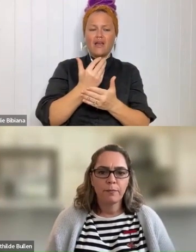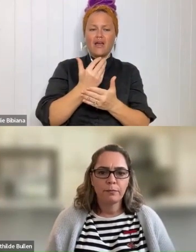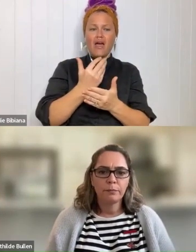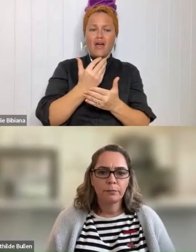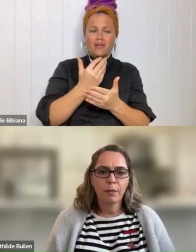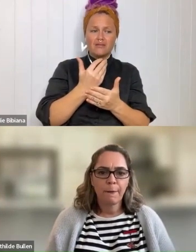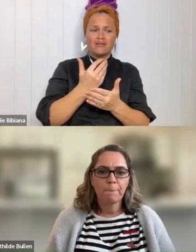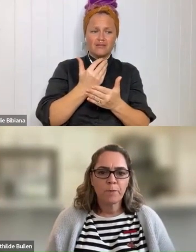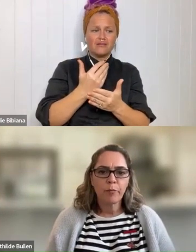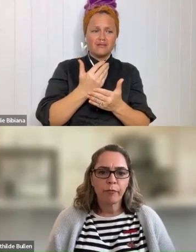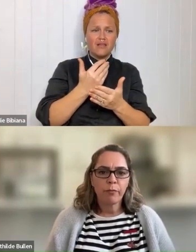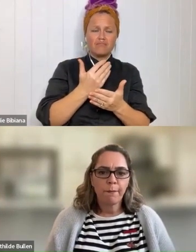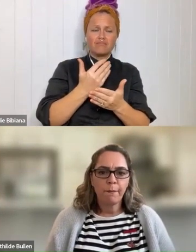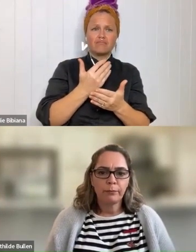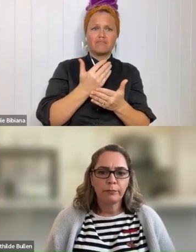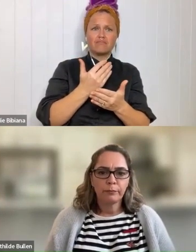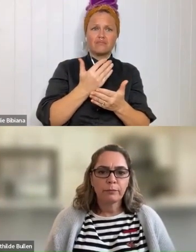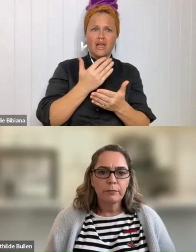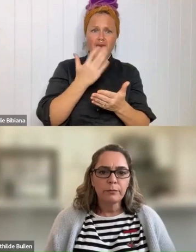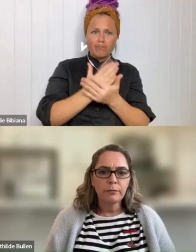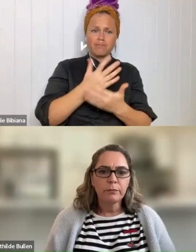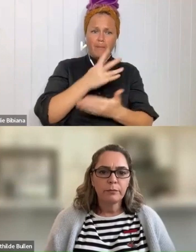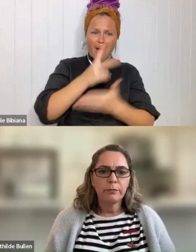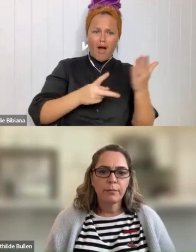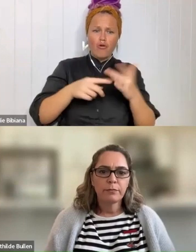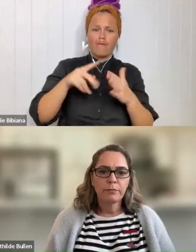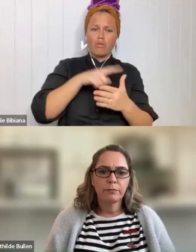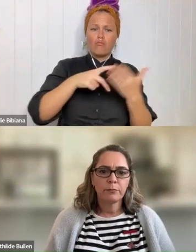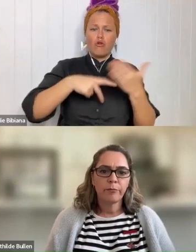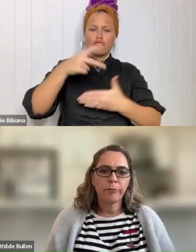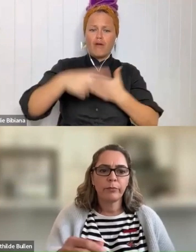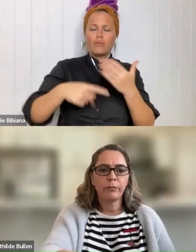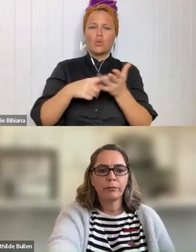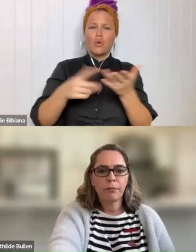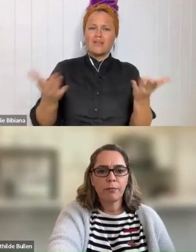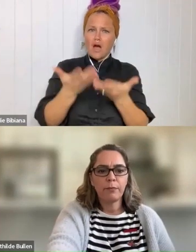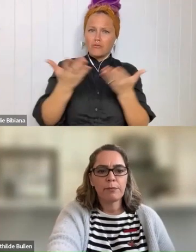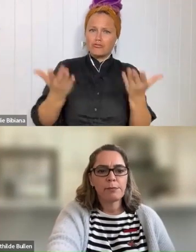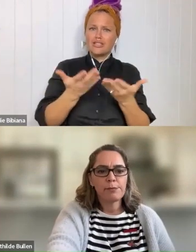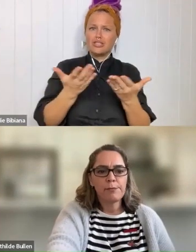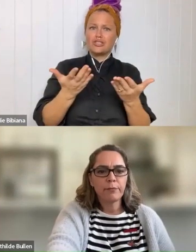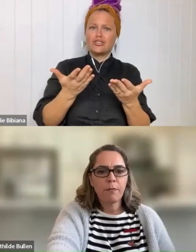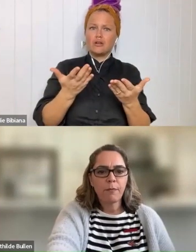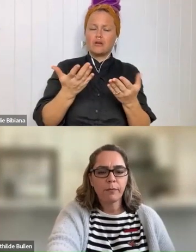being a part of those programs to encourage, encourage diverse leadership?